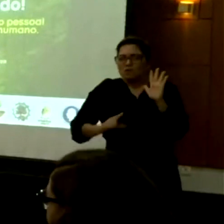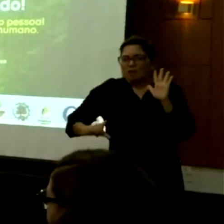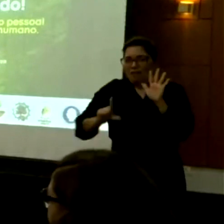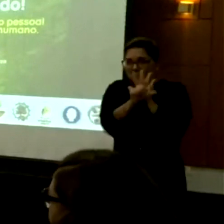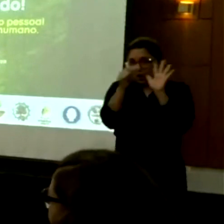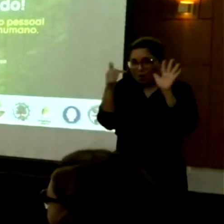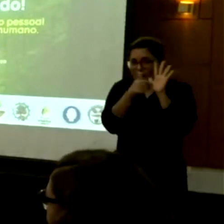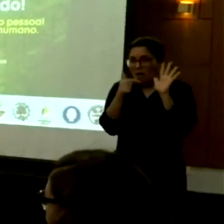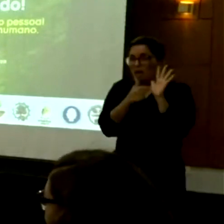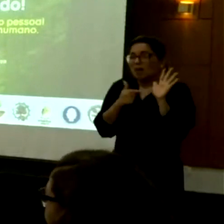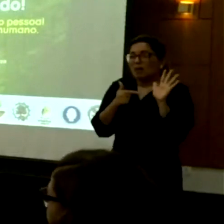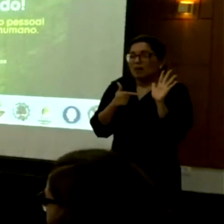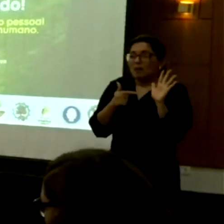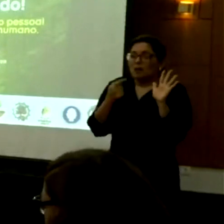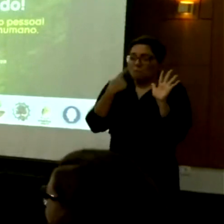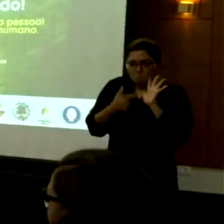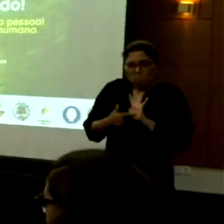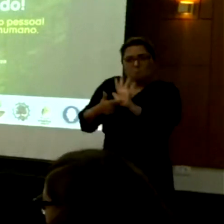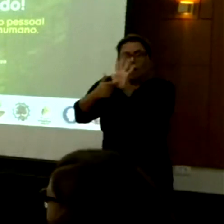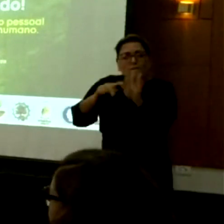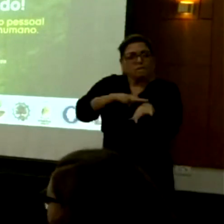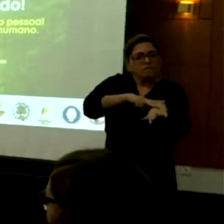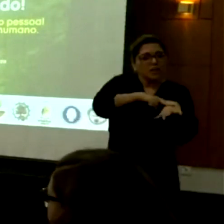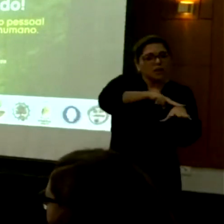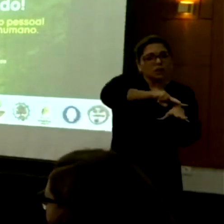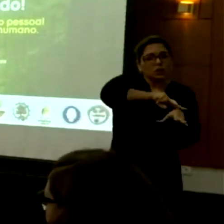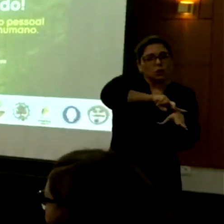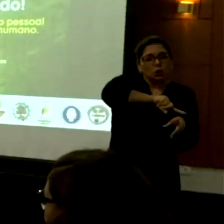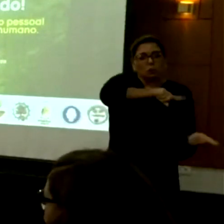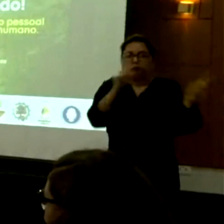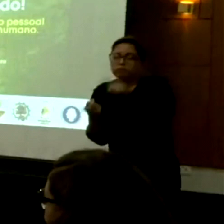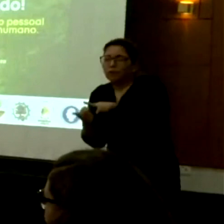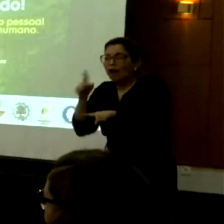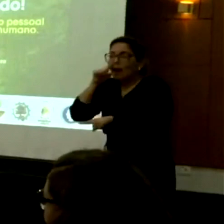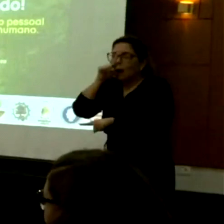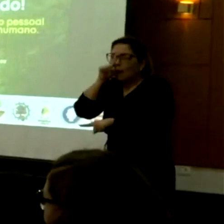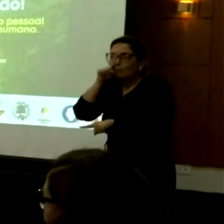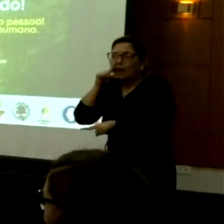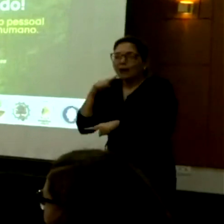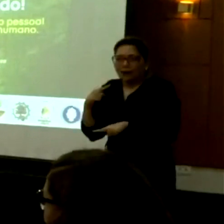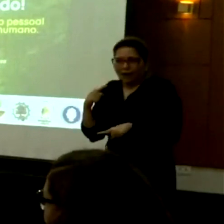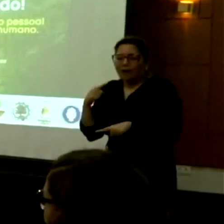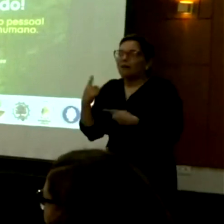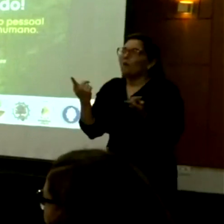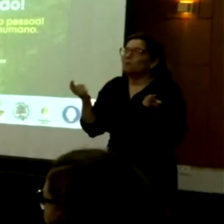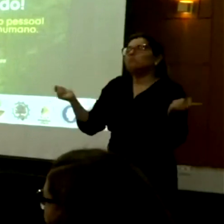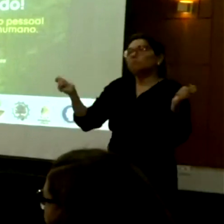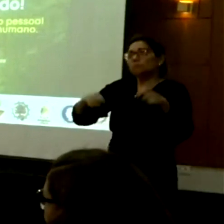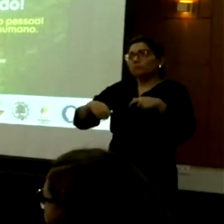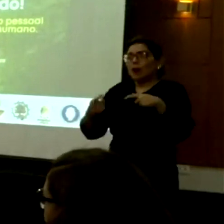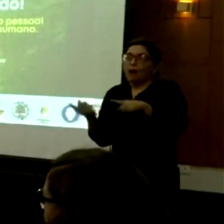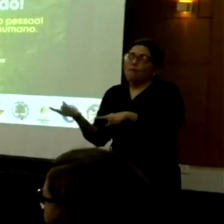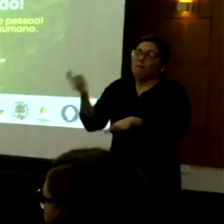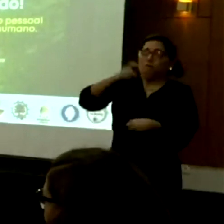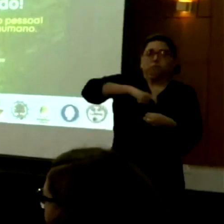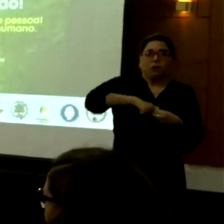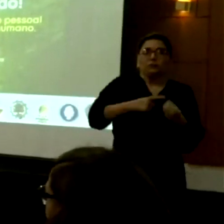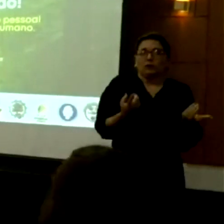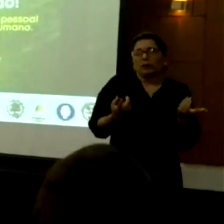? We can do the opposite, reinforce it now on a 30-year scale, it has some beneficial effects, I